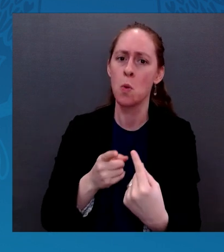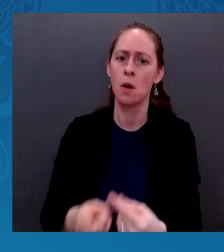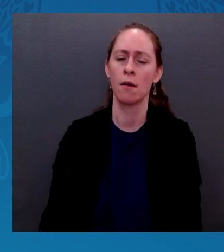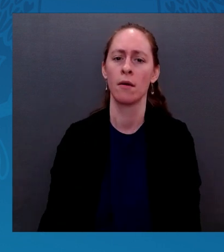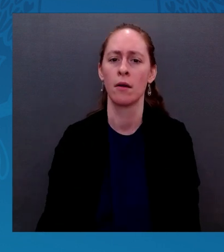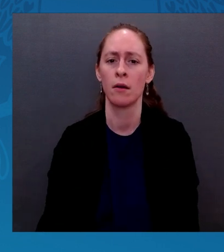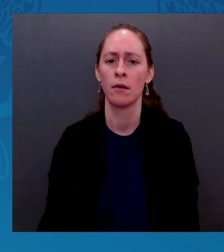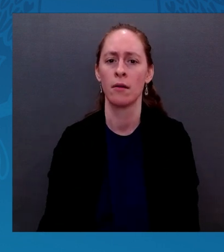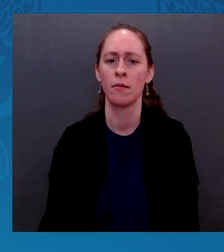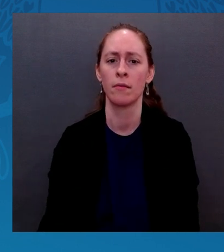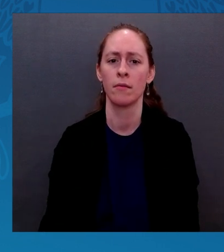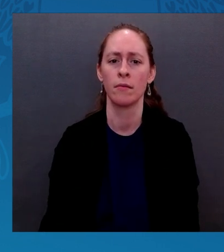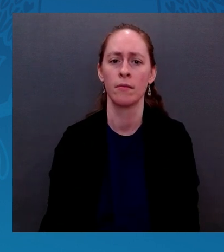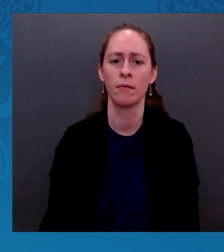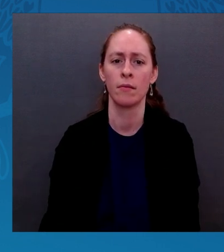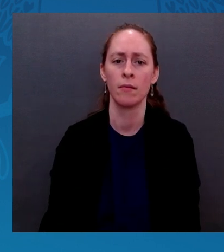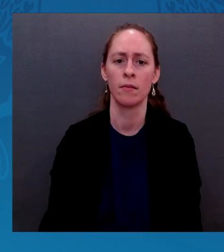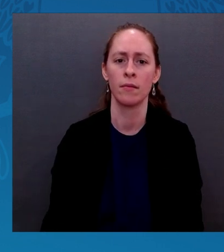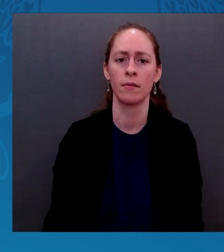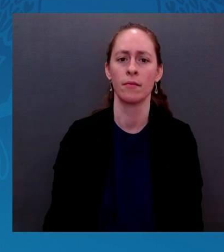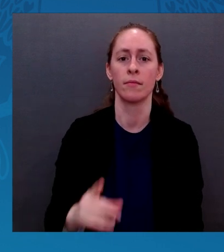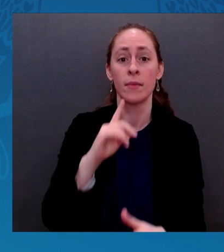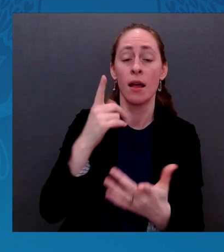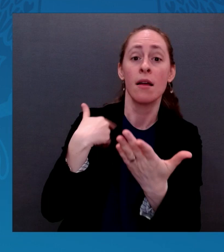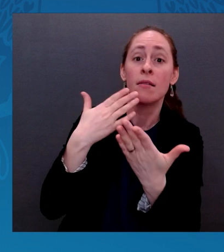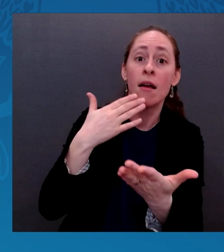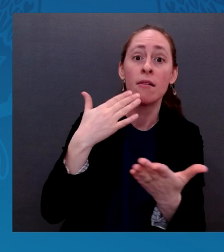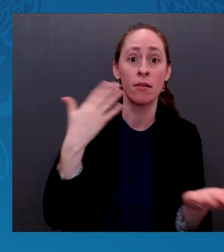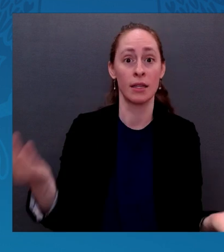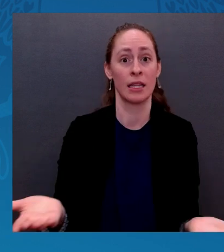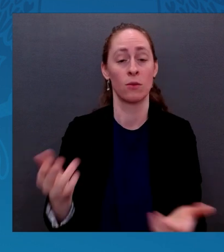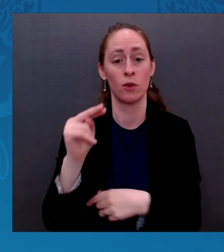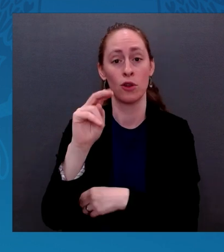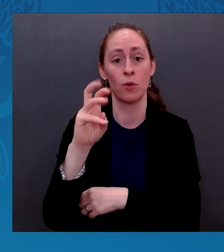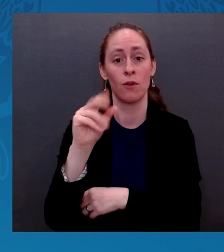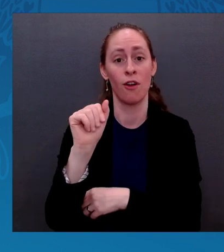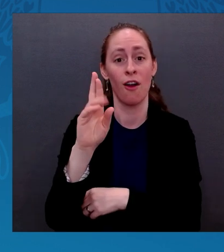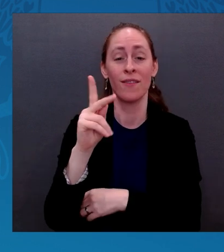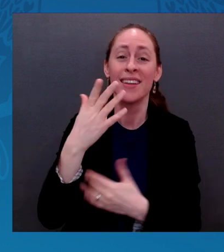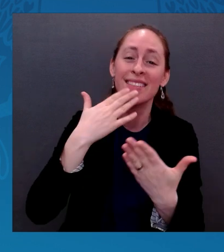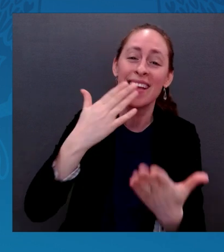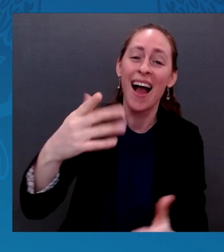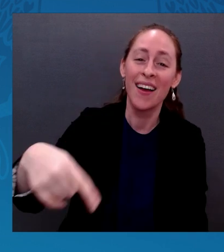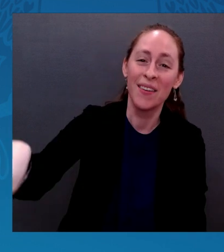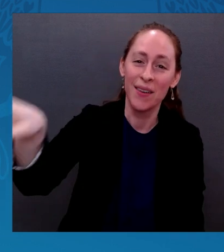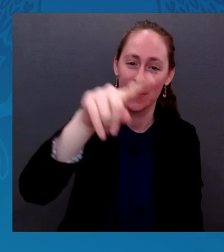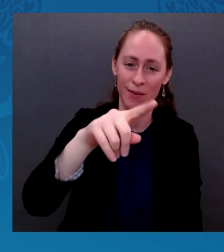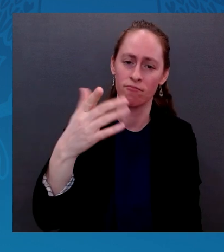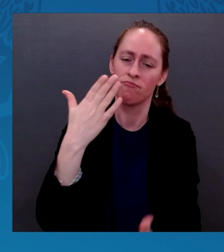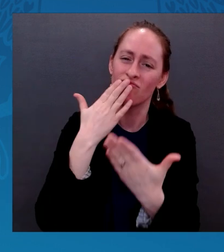I thank you both and I thank President Biden for all of your leadership and partnership. God bless you, and again, great to have you with us.